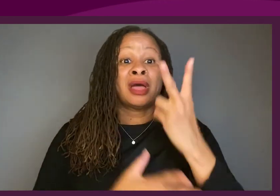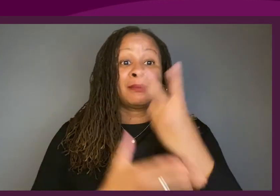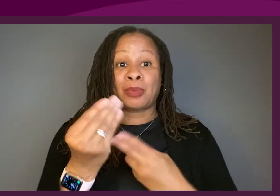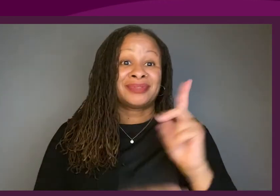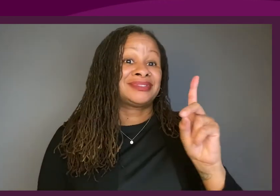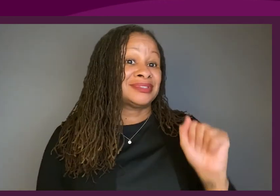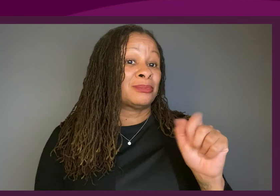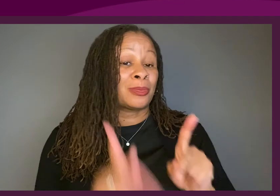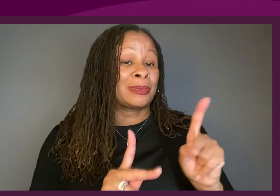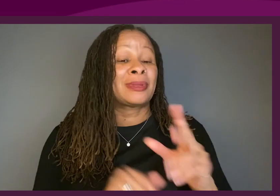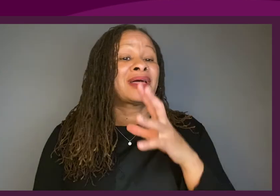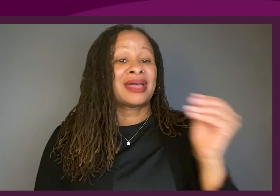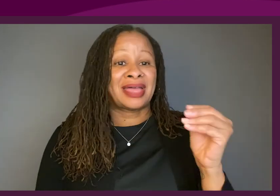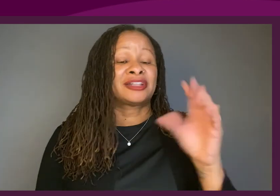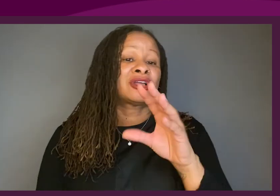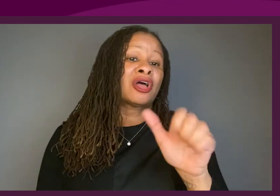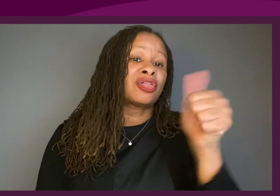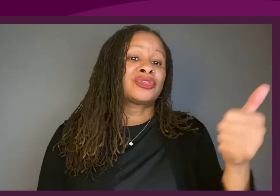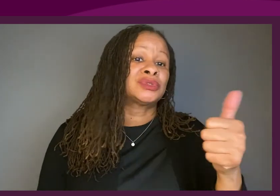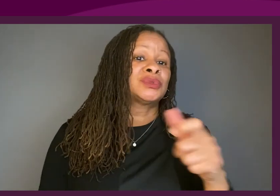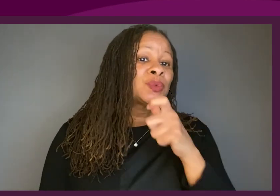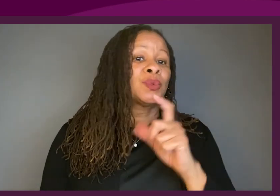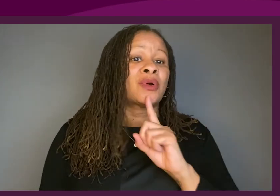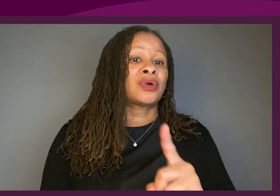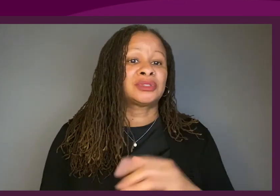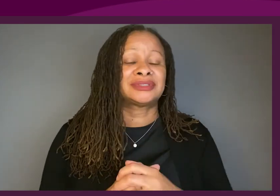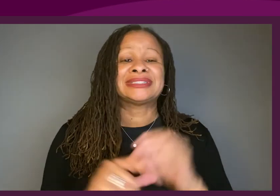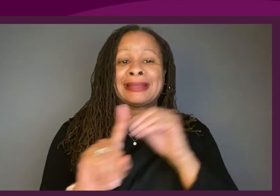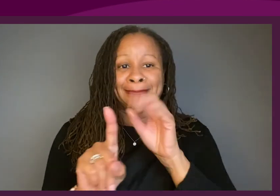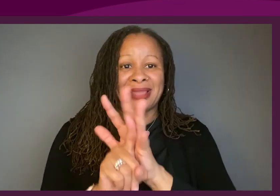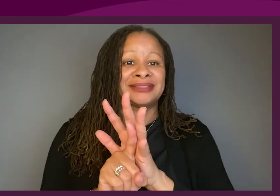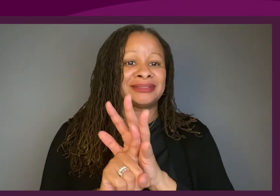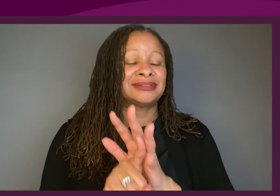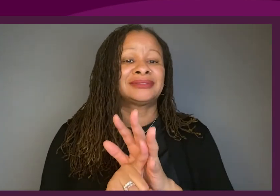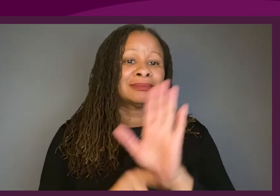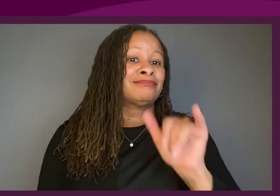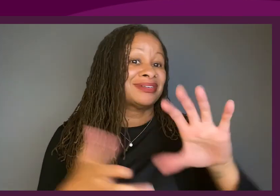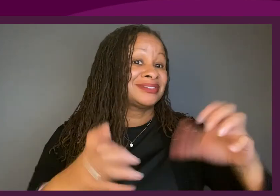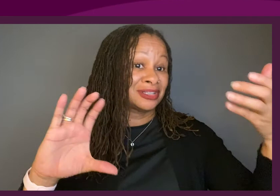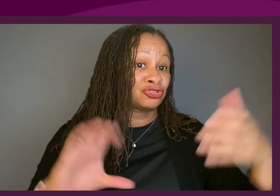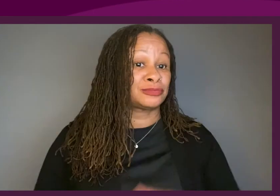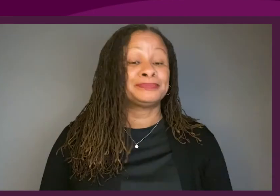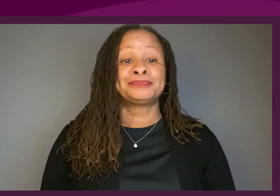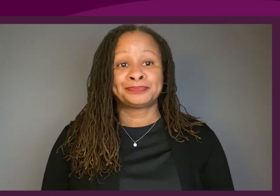As of this point in the journey, the Global Alliance for Disaster Resource Acceleration,